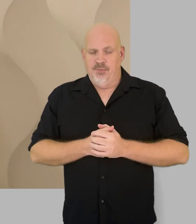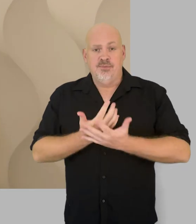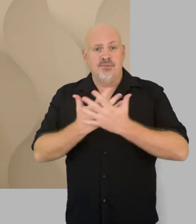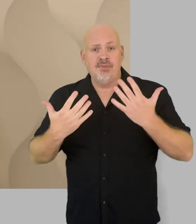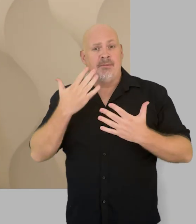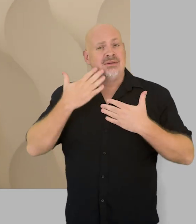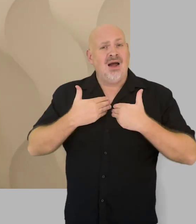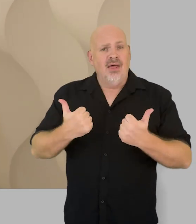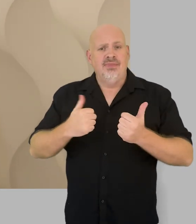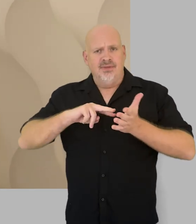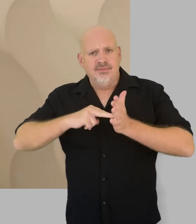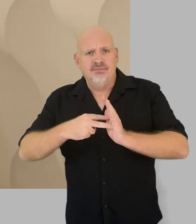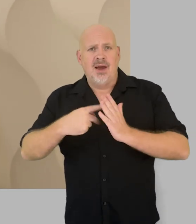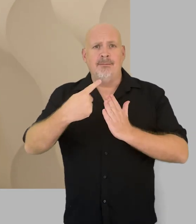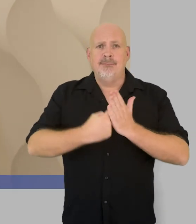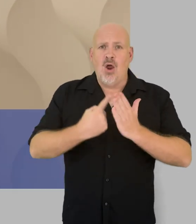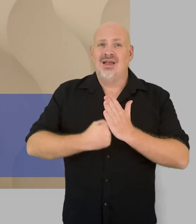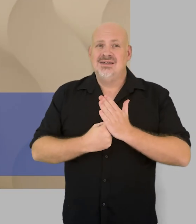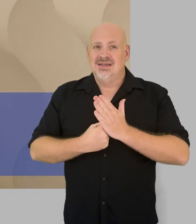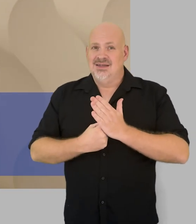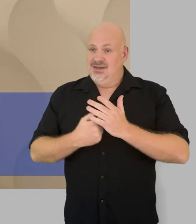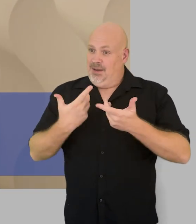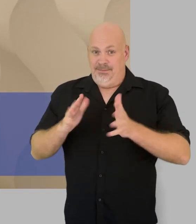Through a systematic review, we identified 45 studies